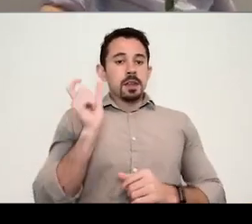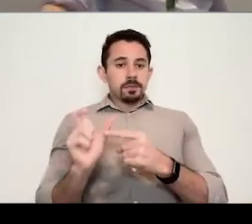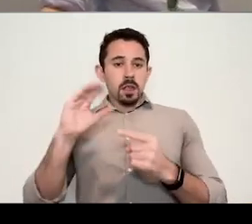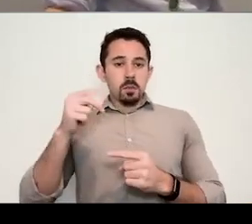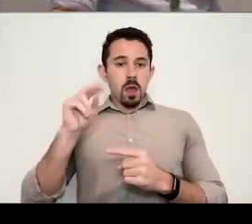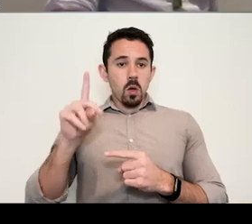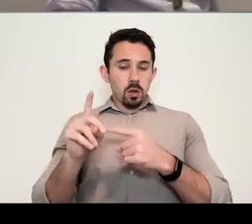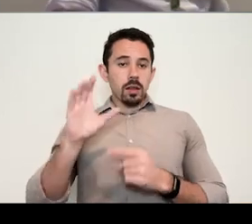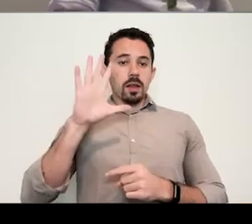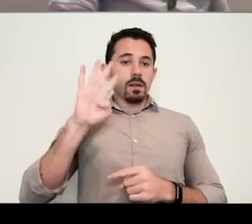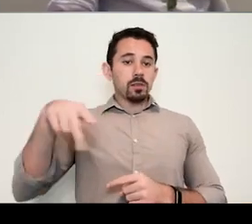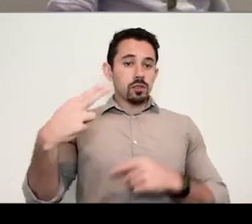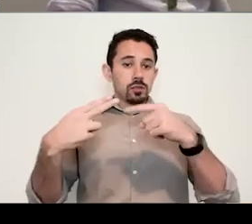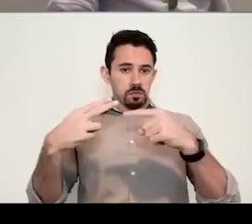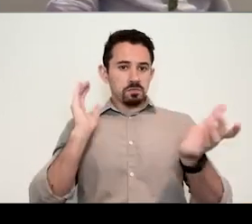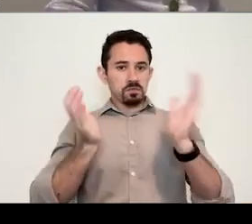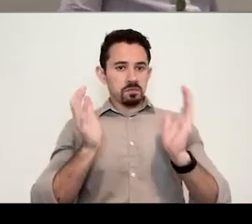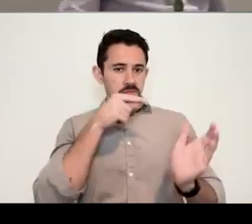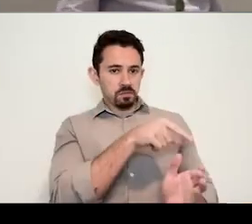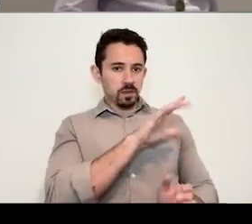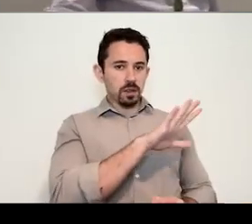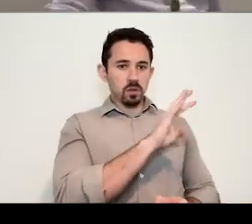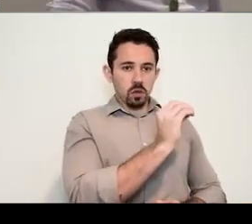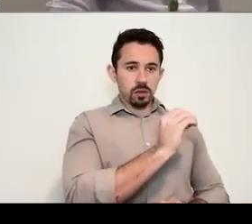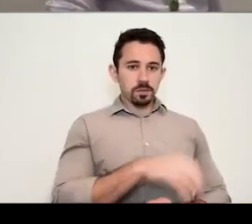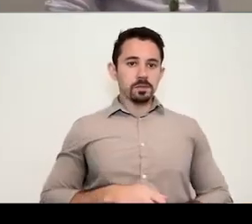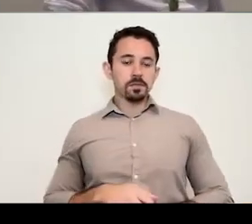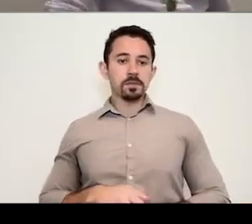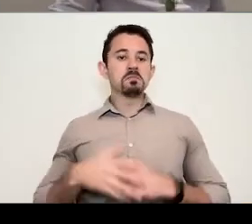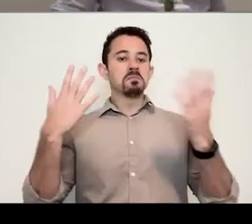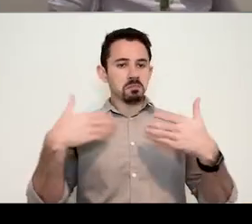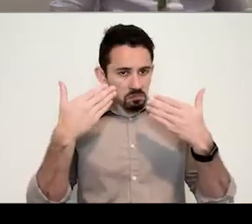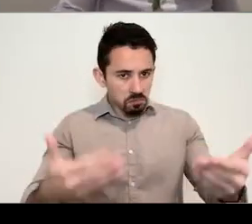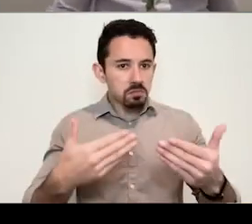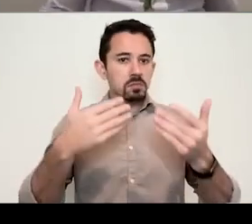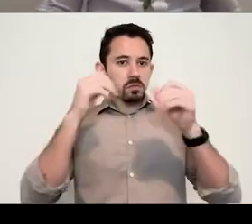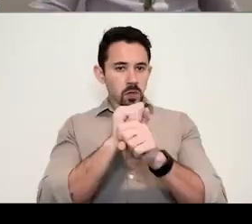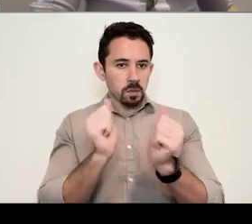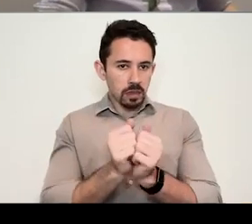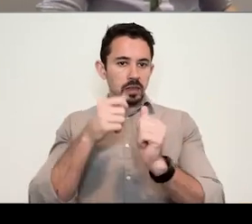Another compound, "54-Ph" was comparable to 54-O and so moving forward we worked towards